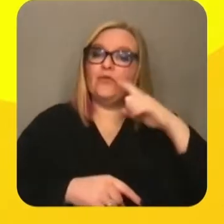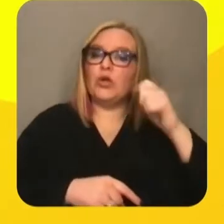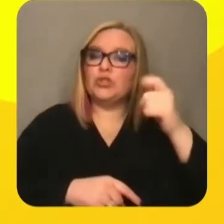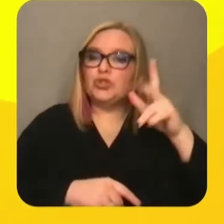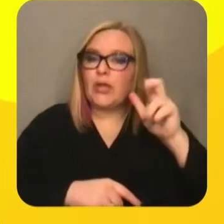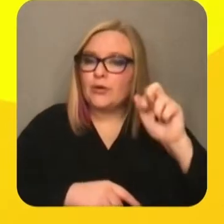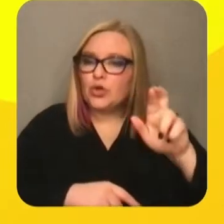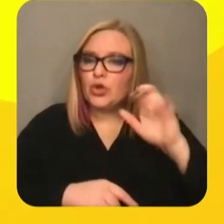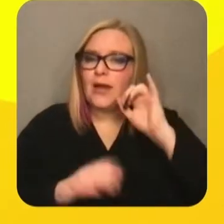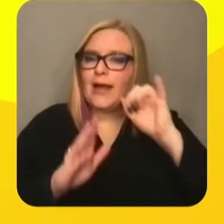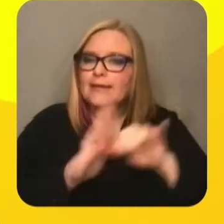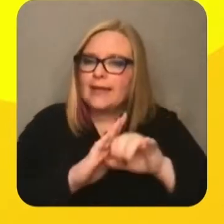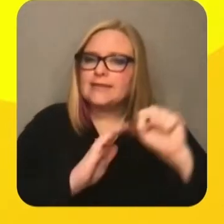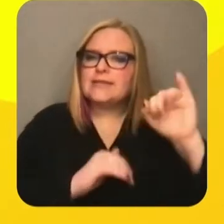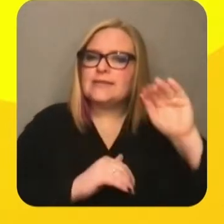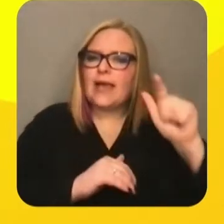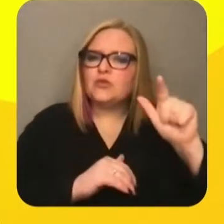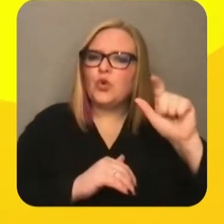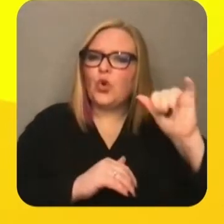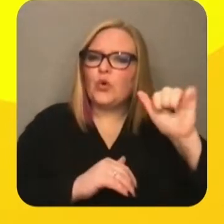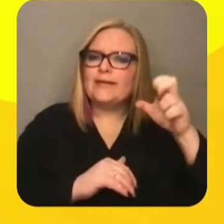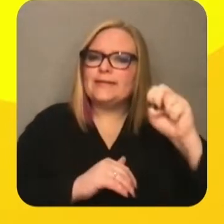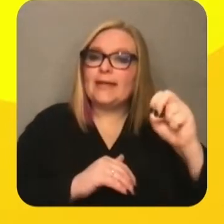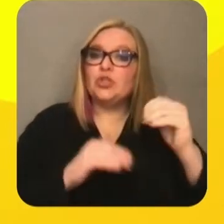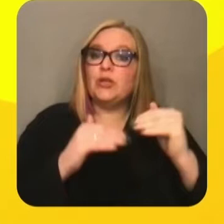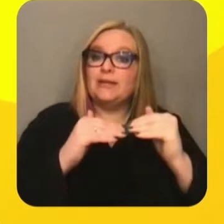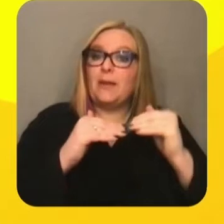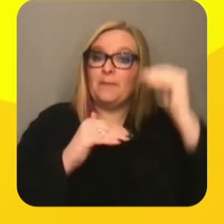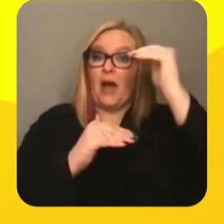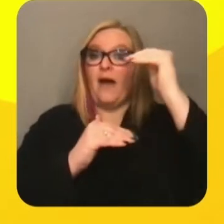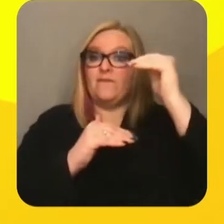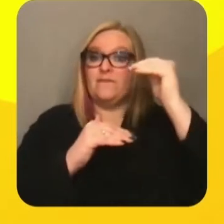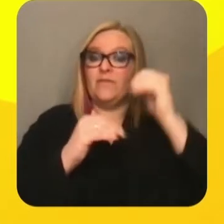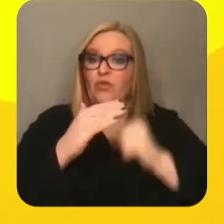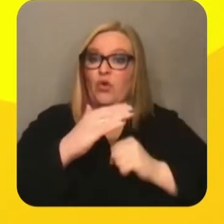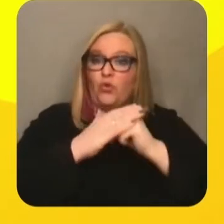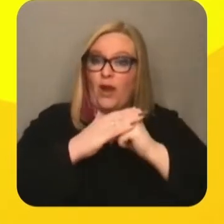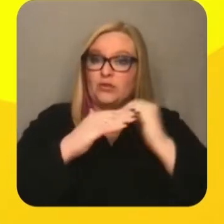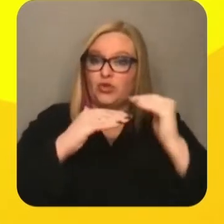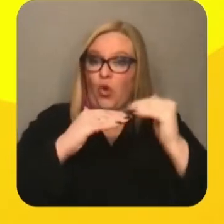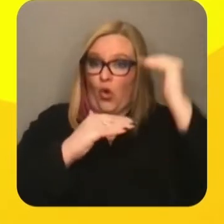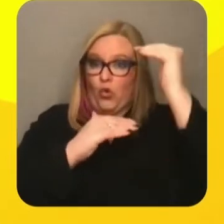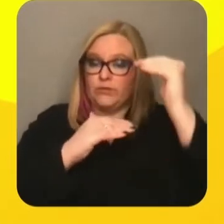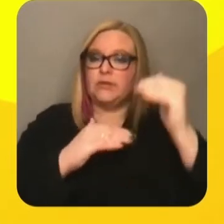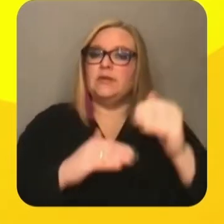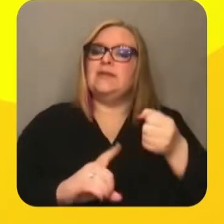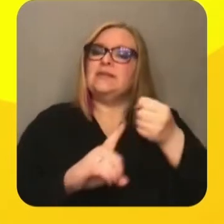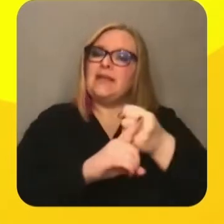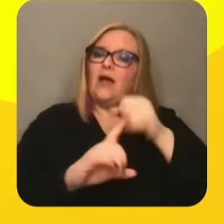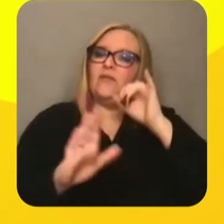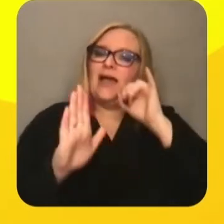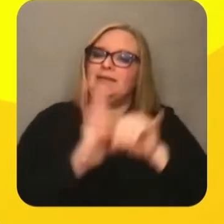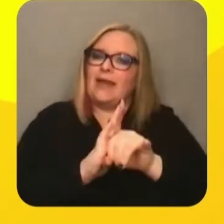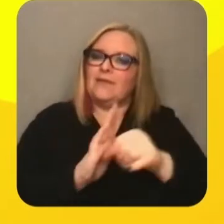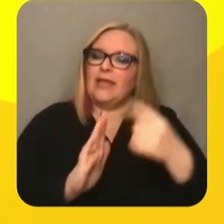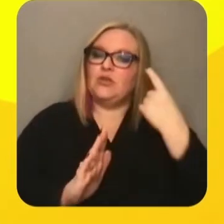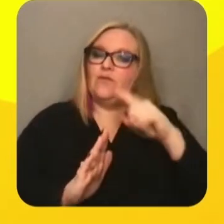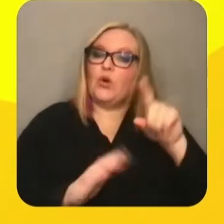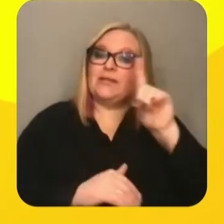sexual orientation is above the threshold. But our self-identification for disability is down to the thirties,